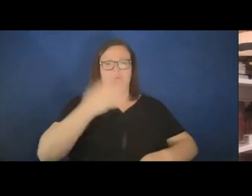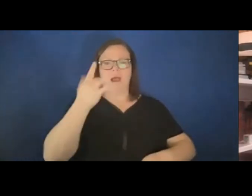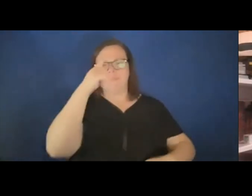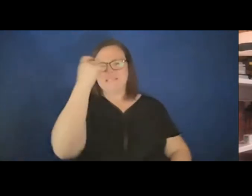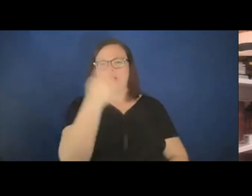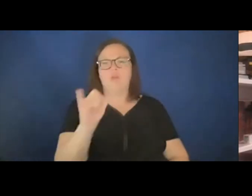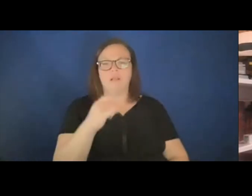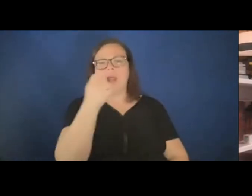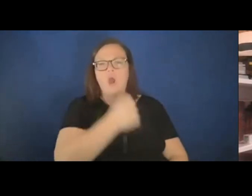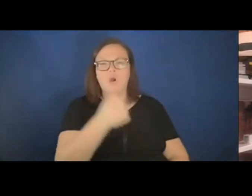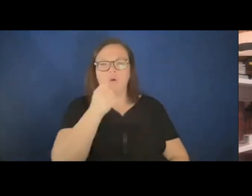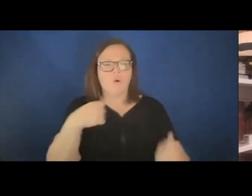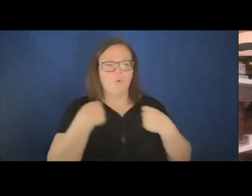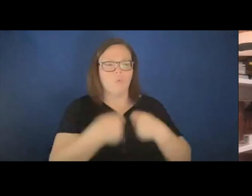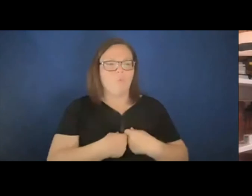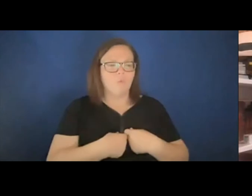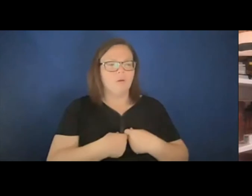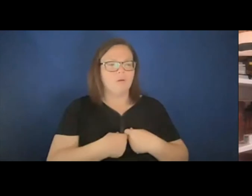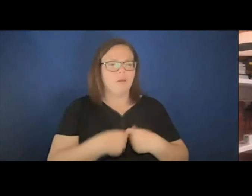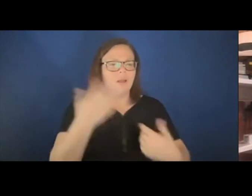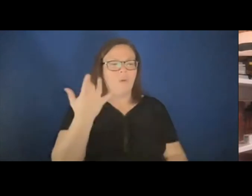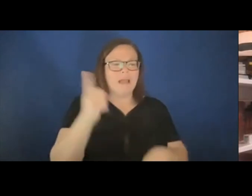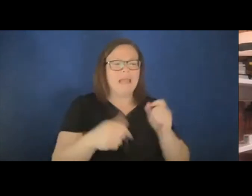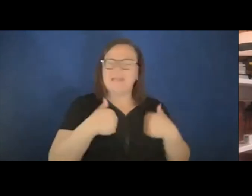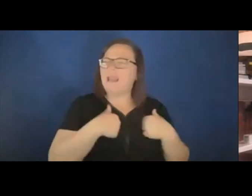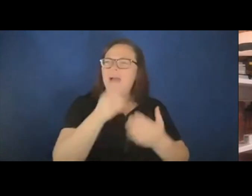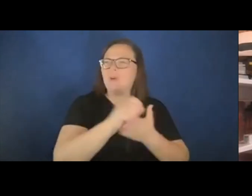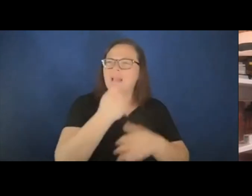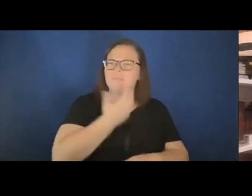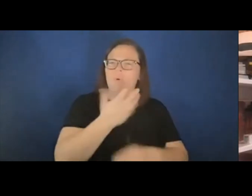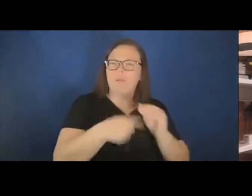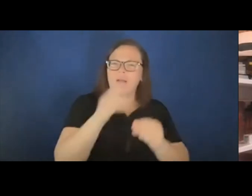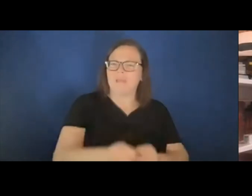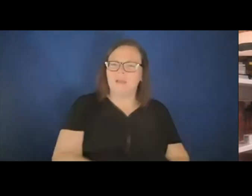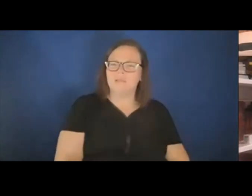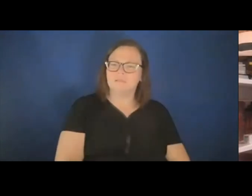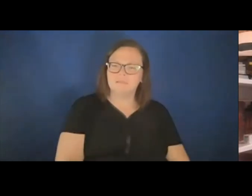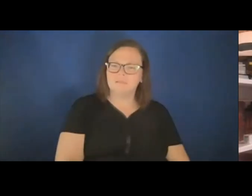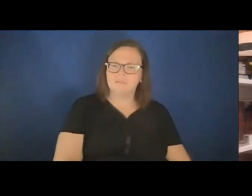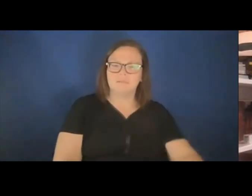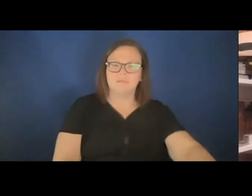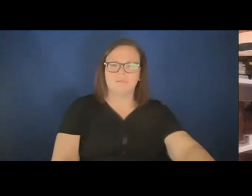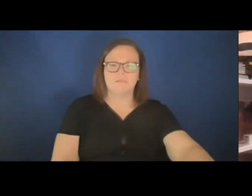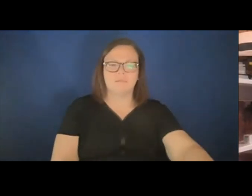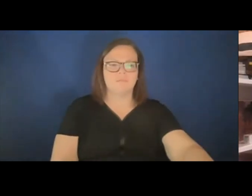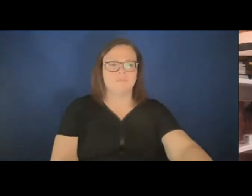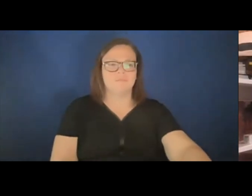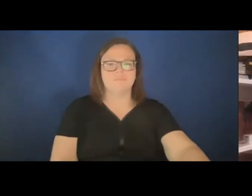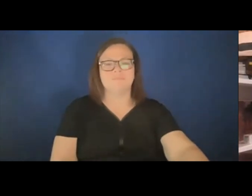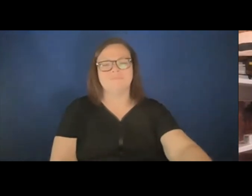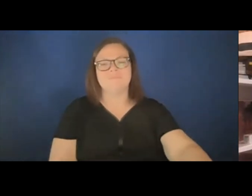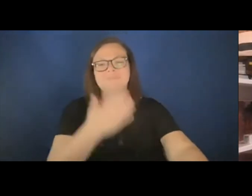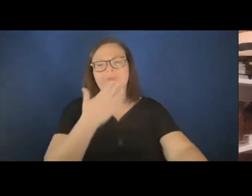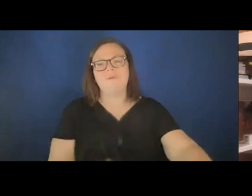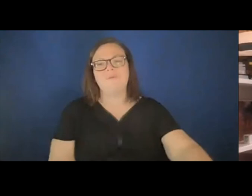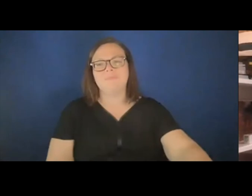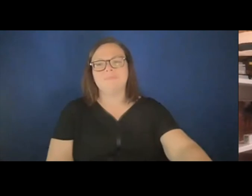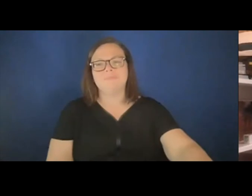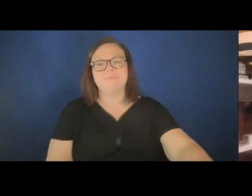girl’s sweater. And why can’t I write a poem about that? Thank you.